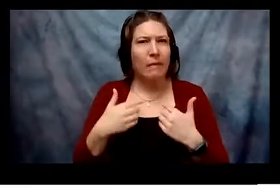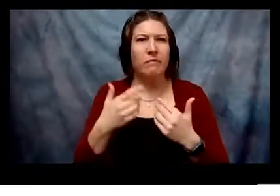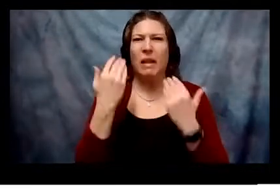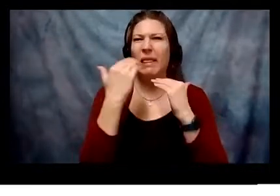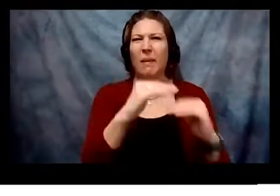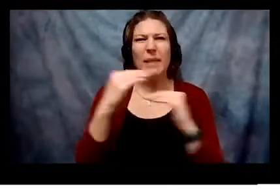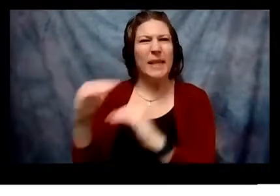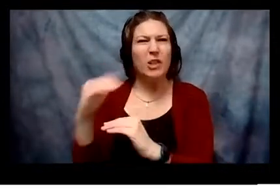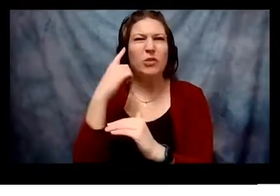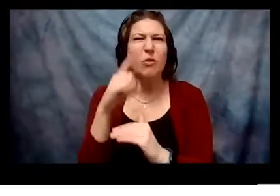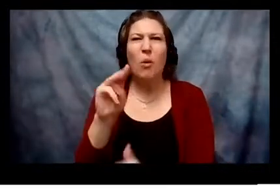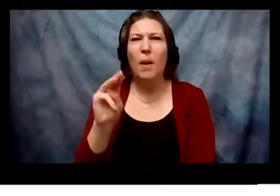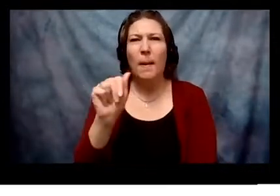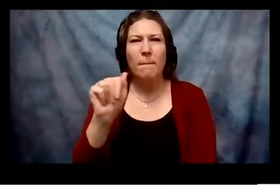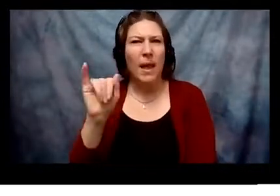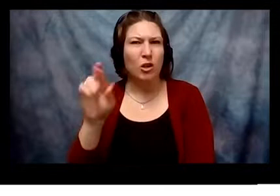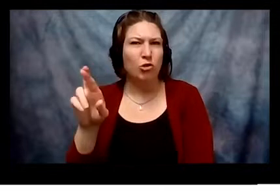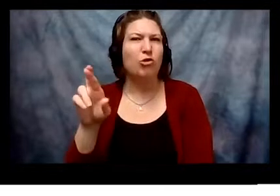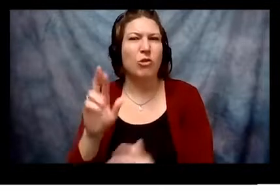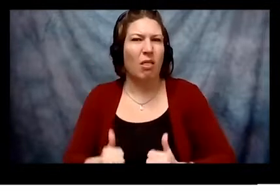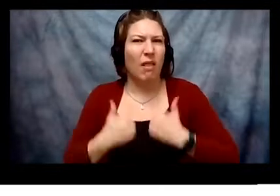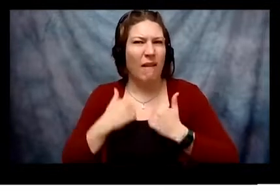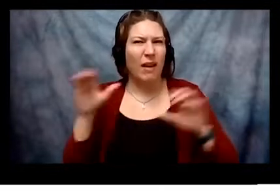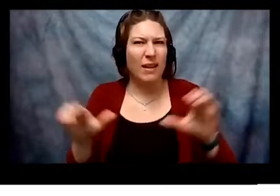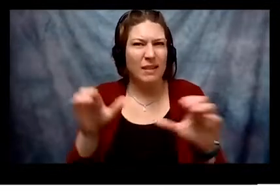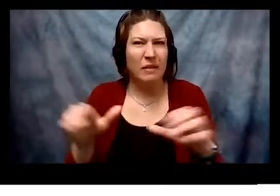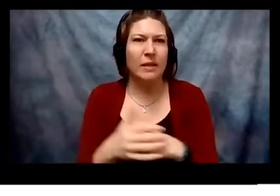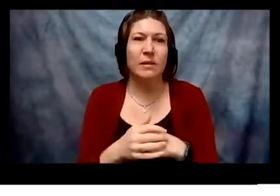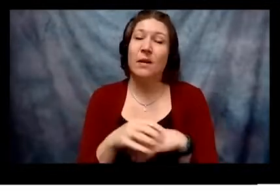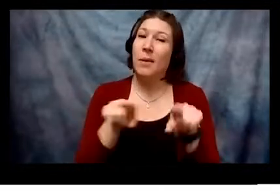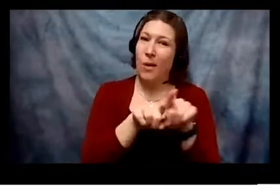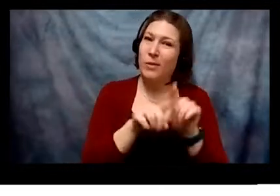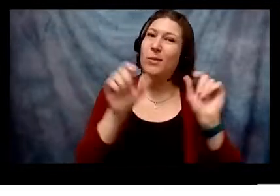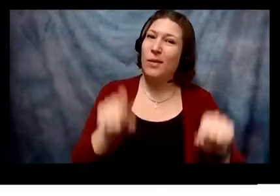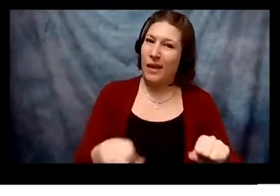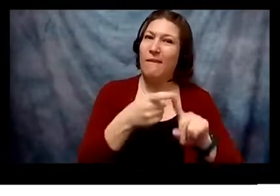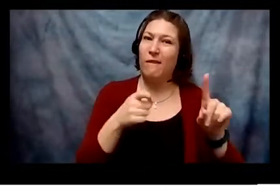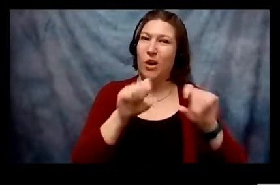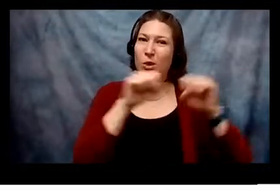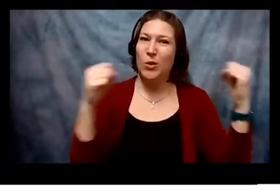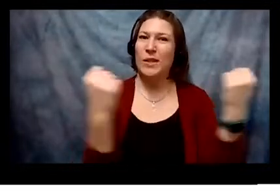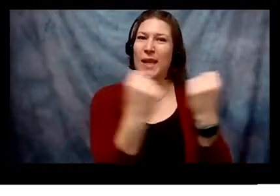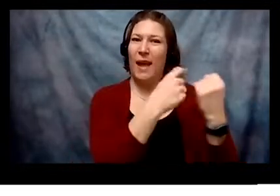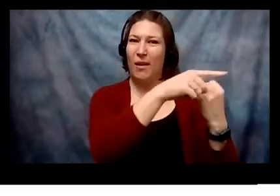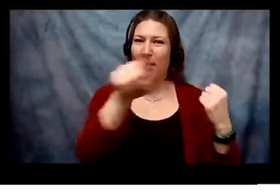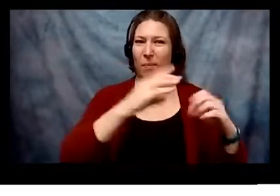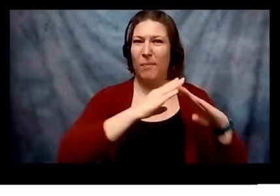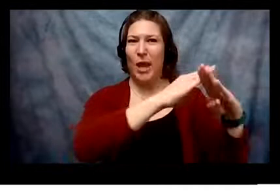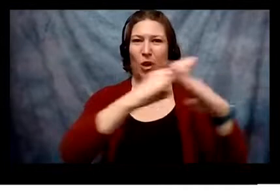Of course, challenges also come from social barriers. Major life activities are things most of